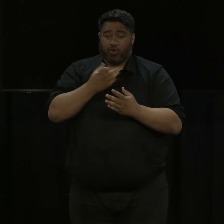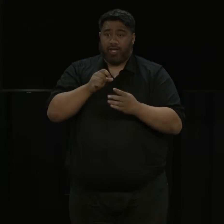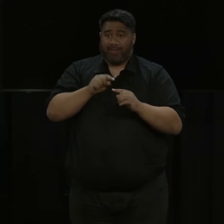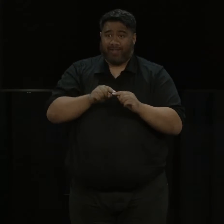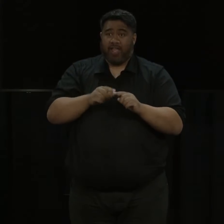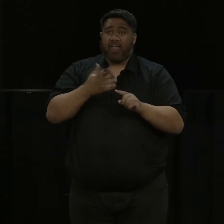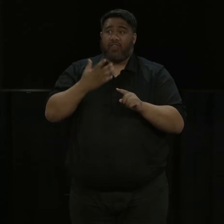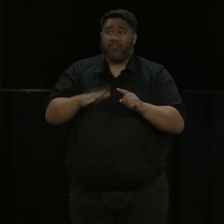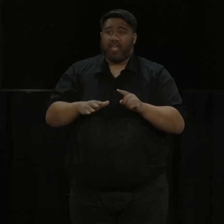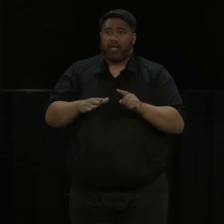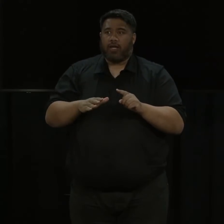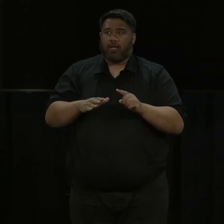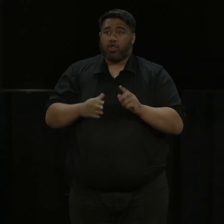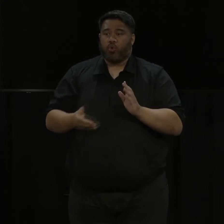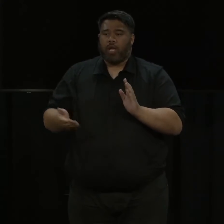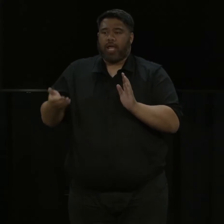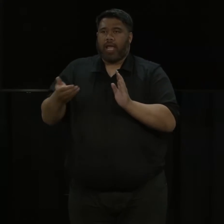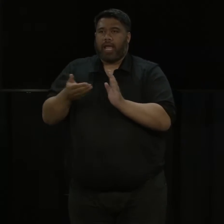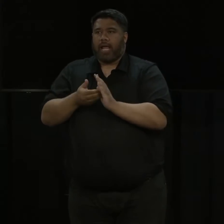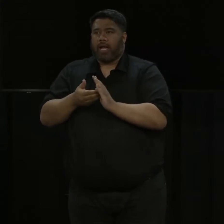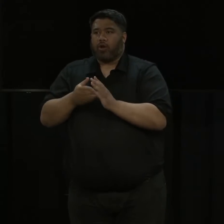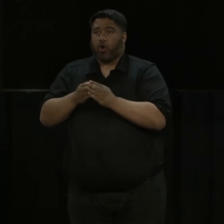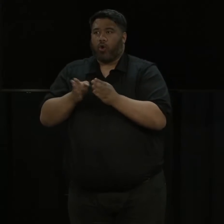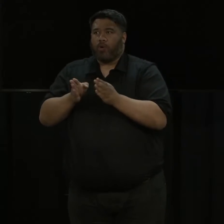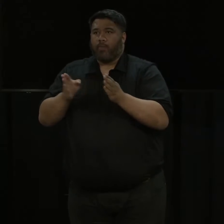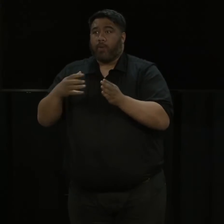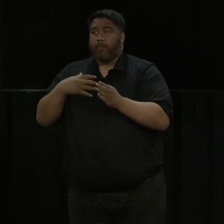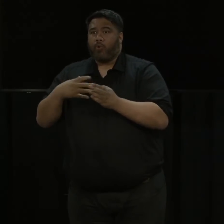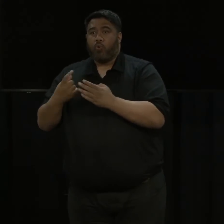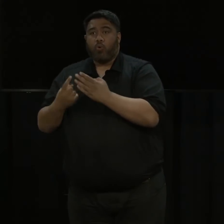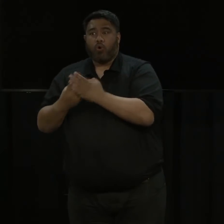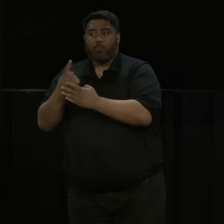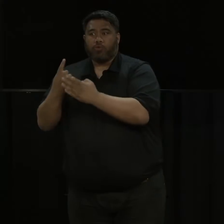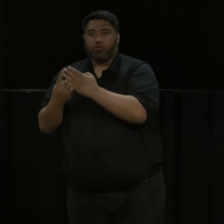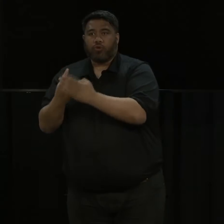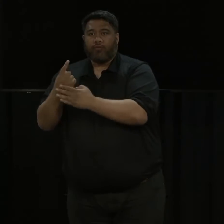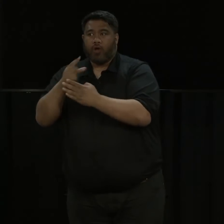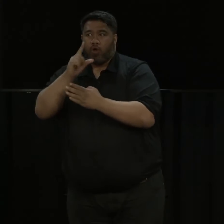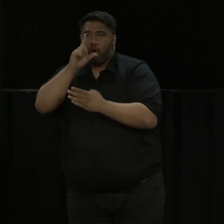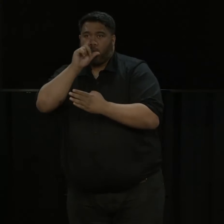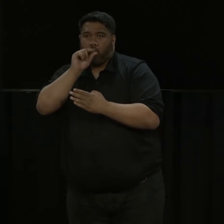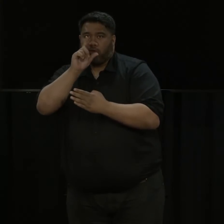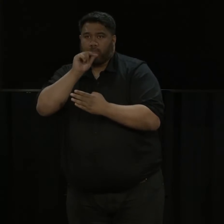epidemiological and other phenomenon where if you have a